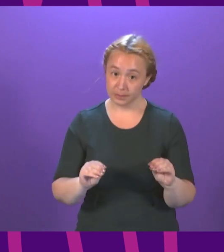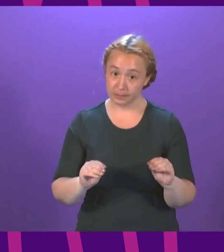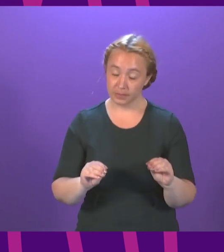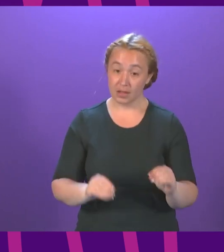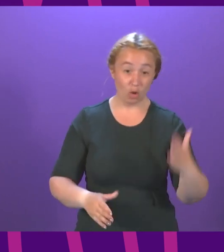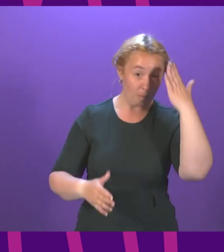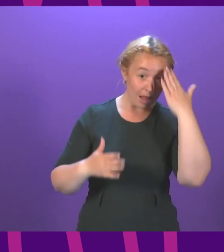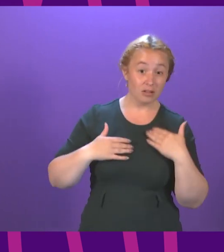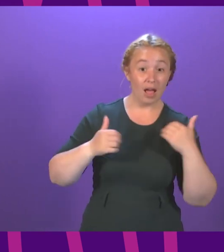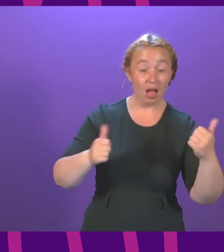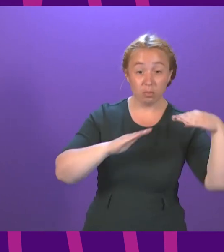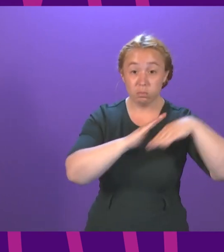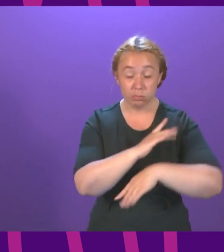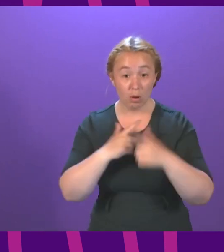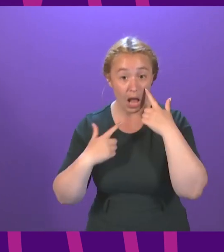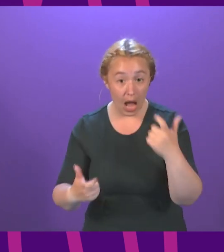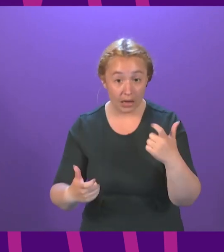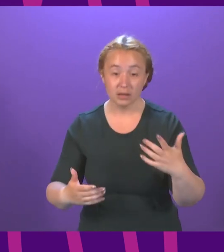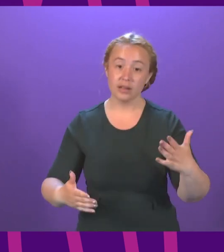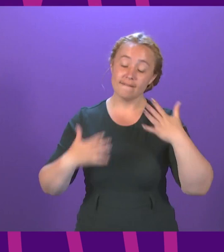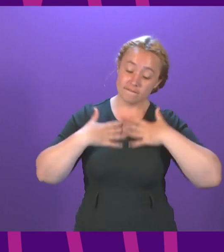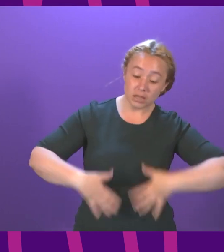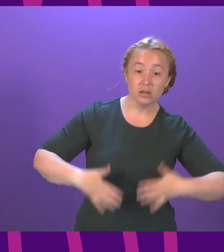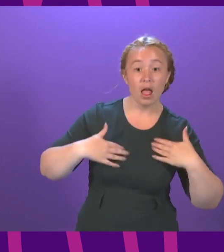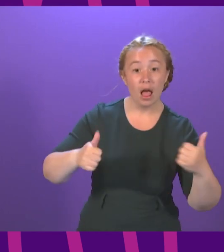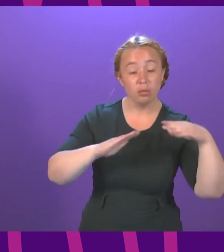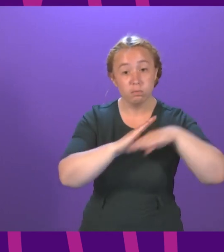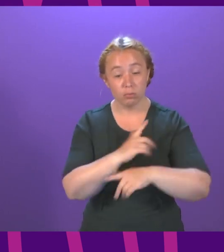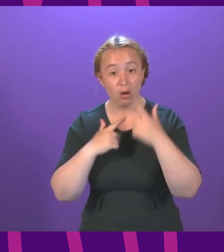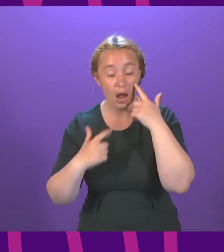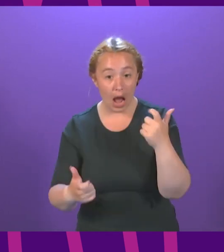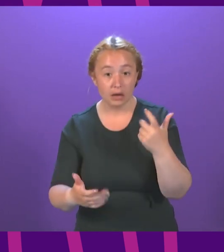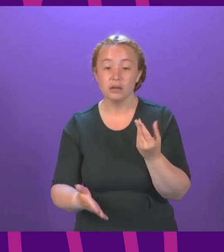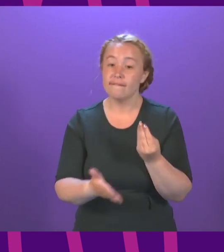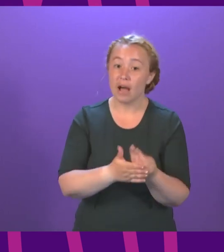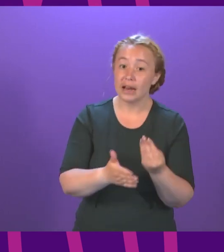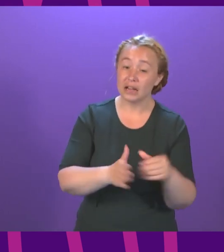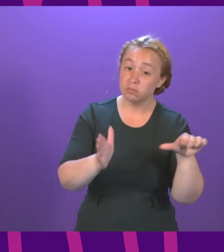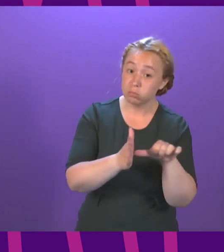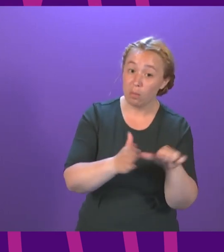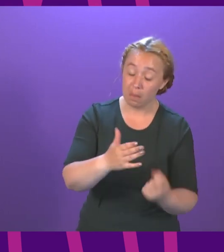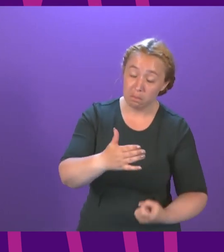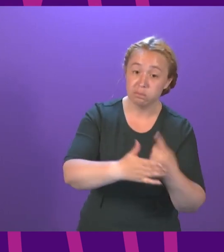and physical health and family finances have already been catastrophic. The balance has to